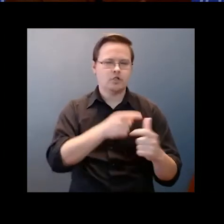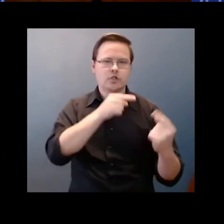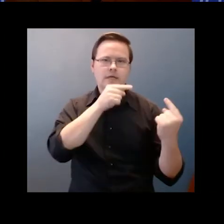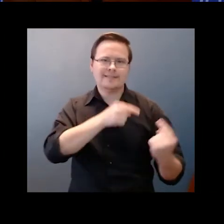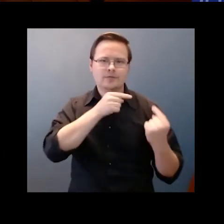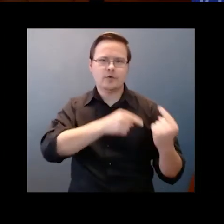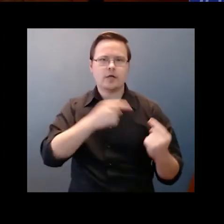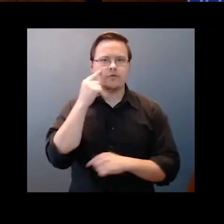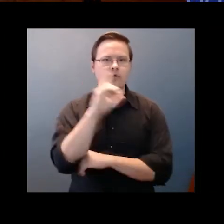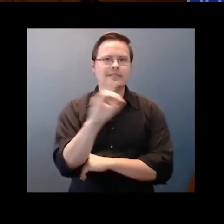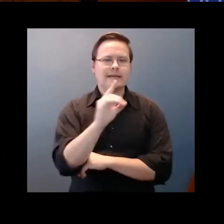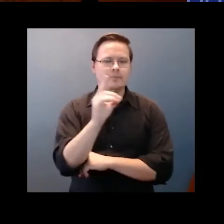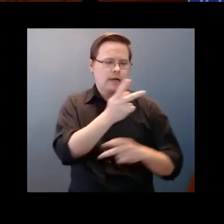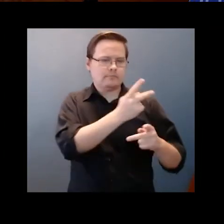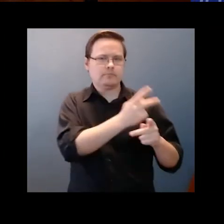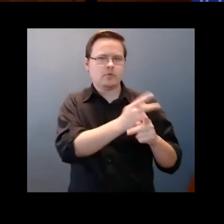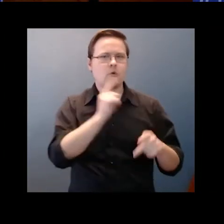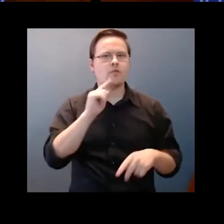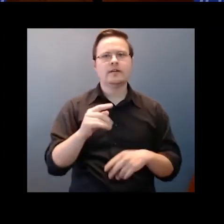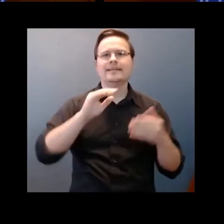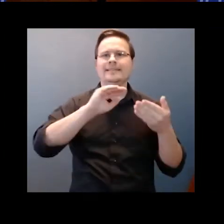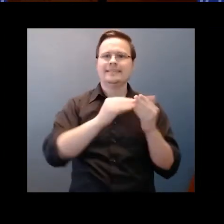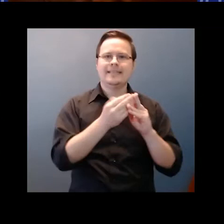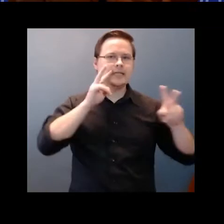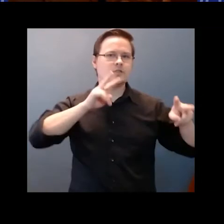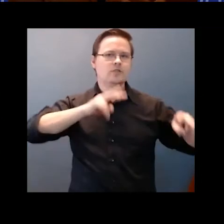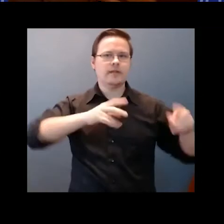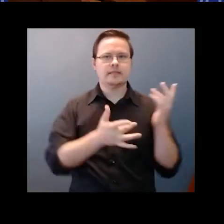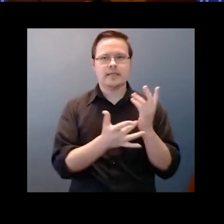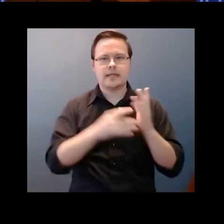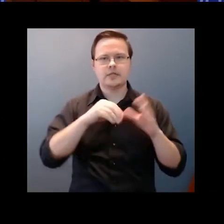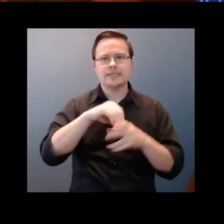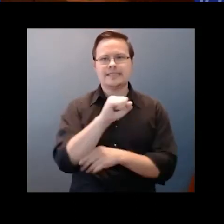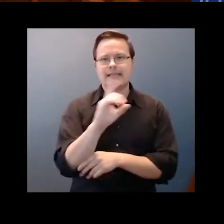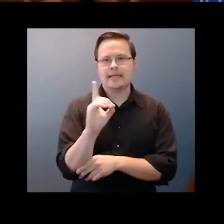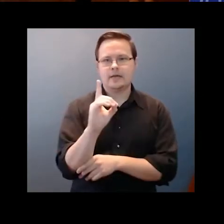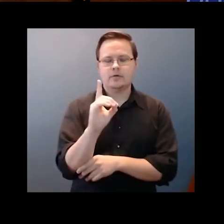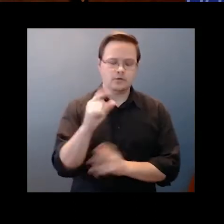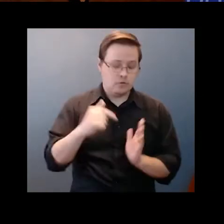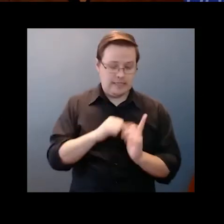city surveillance technology acquisition in San Diego. In this case, we've got a highly organized set of